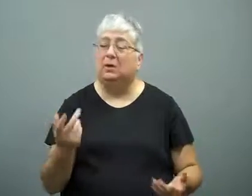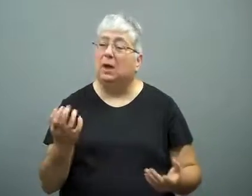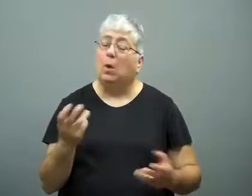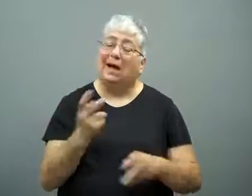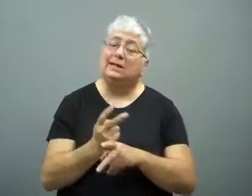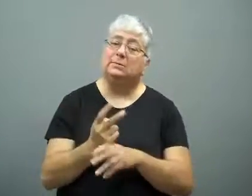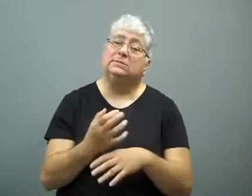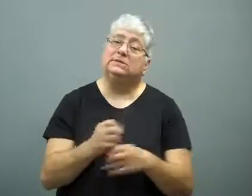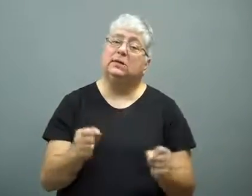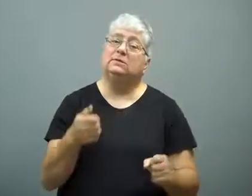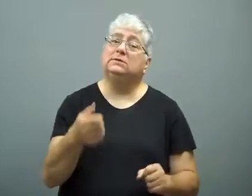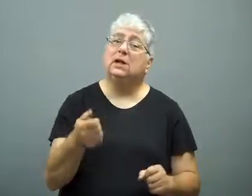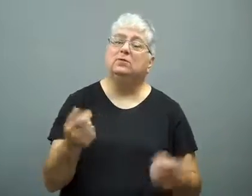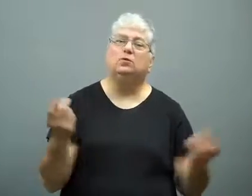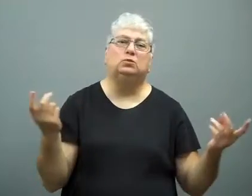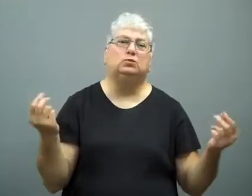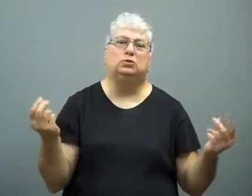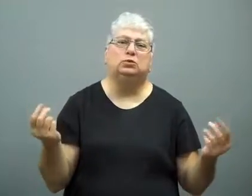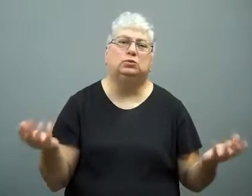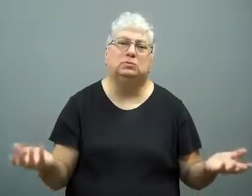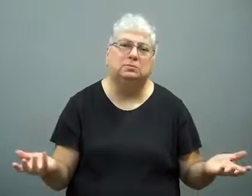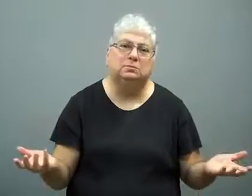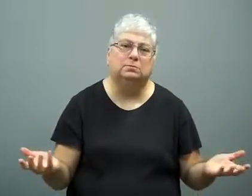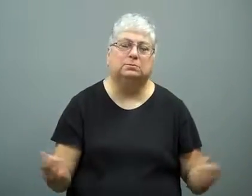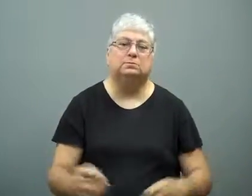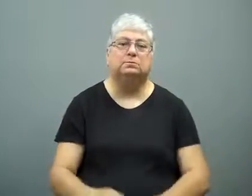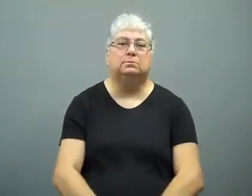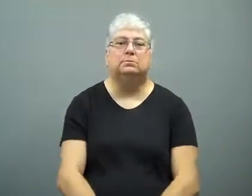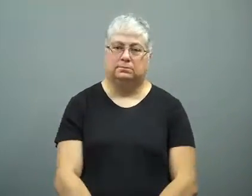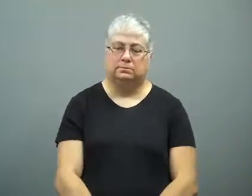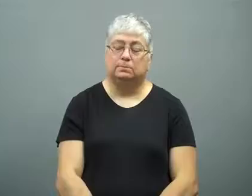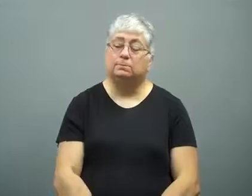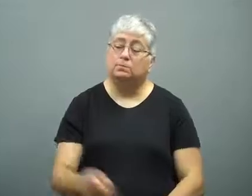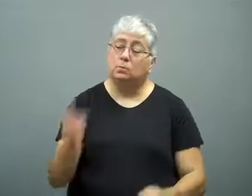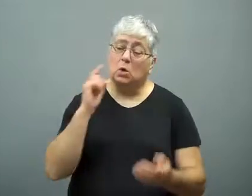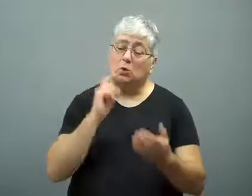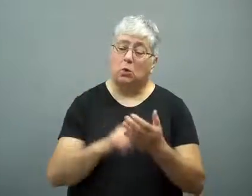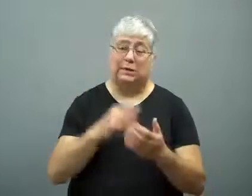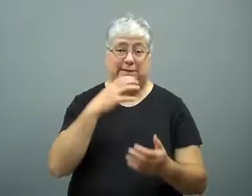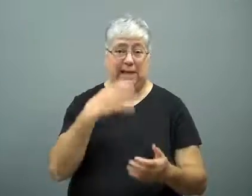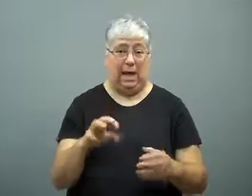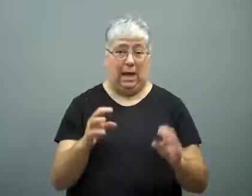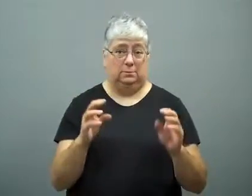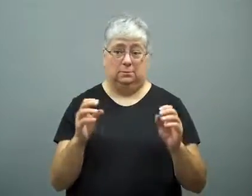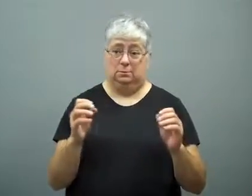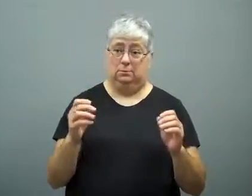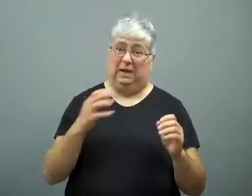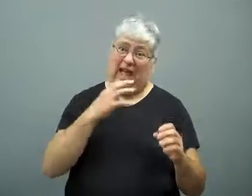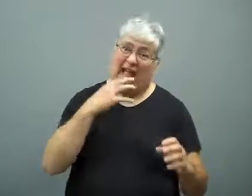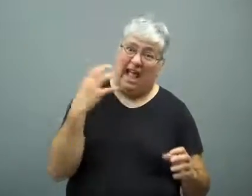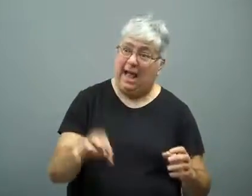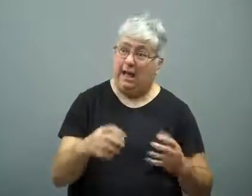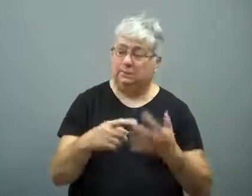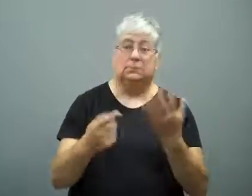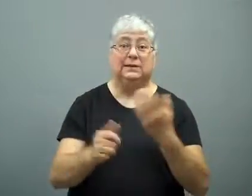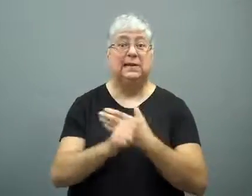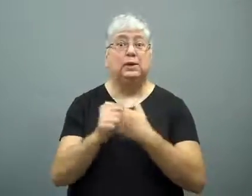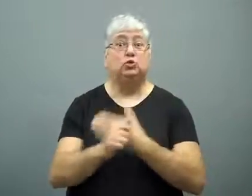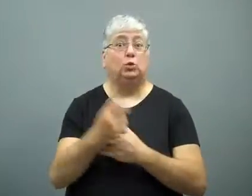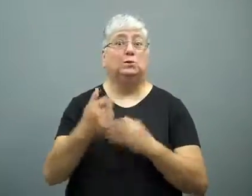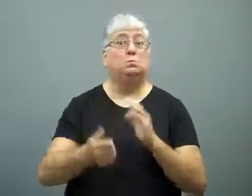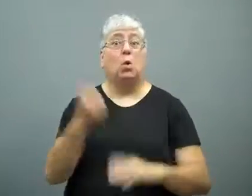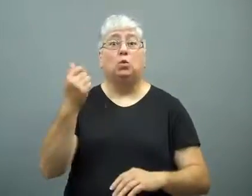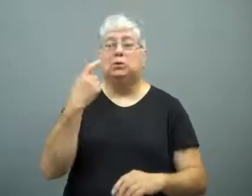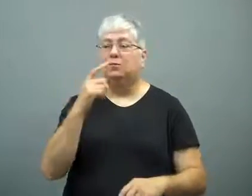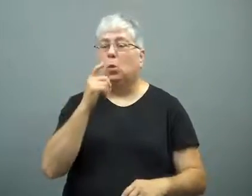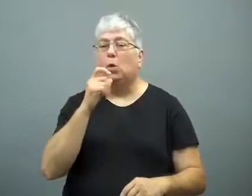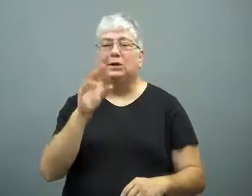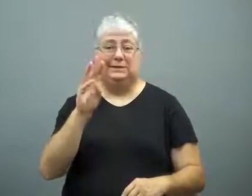How can you keep yourself safe when it's hot?